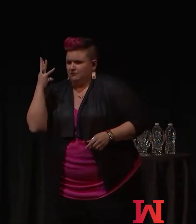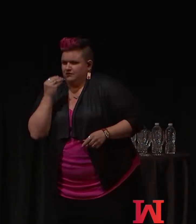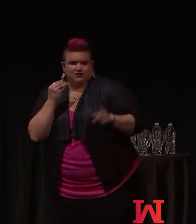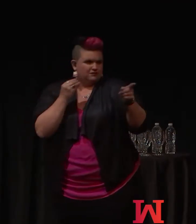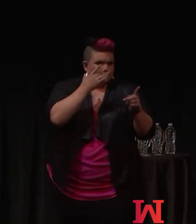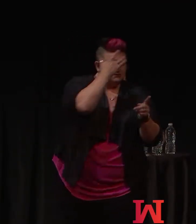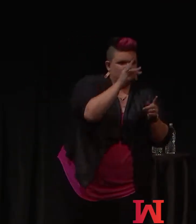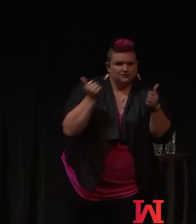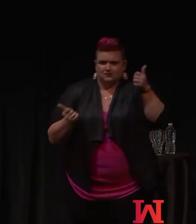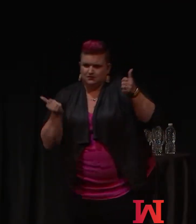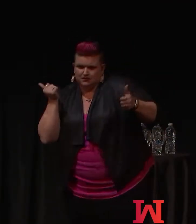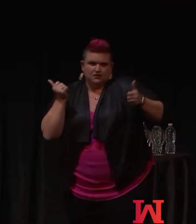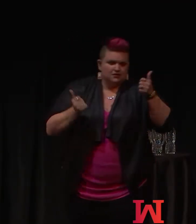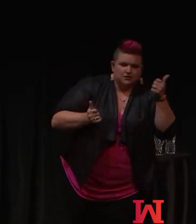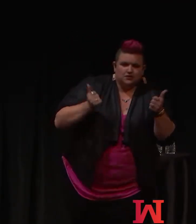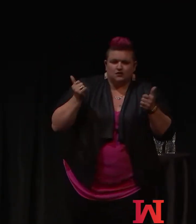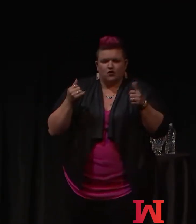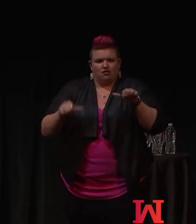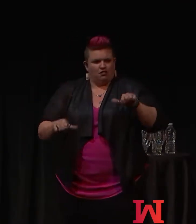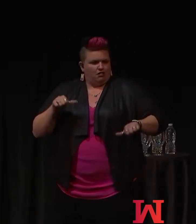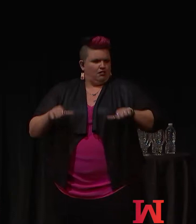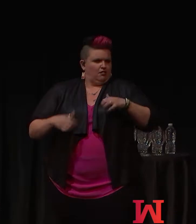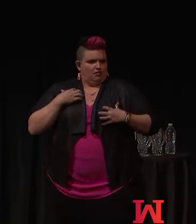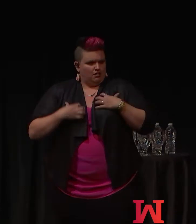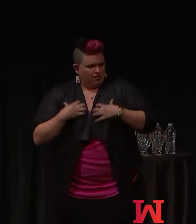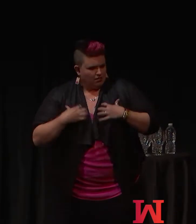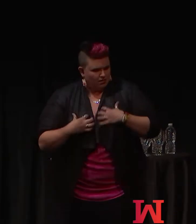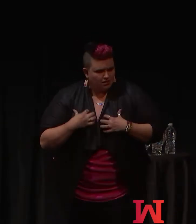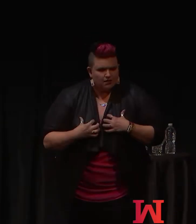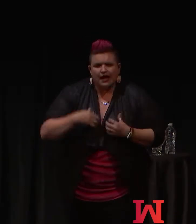I remember growing up thinking that's there's no way